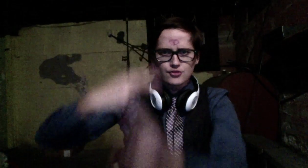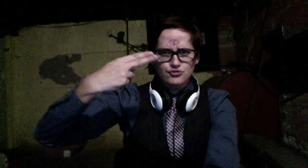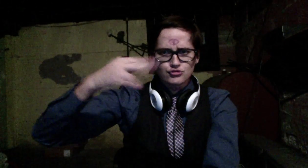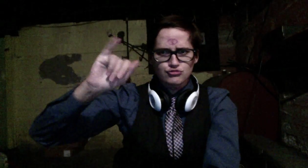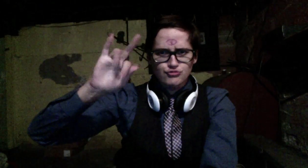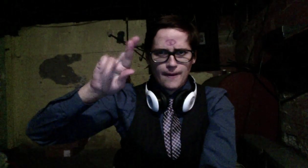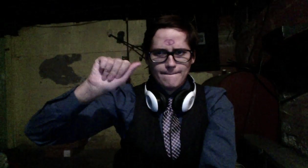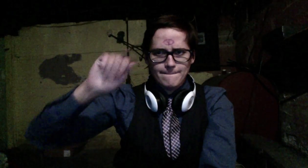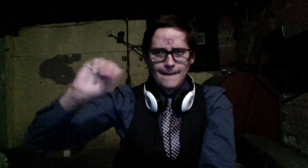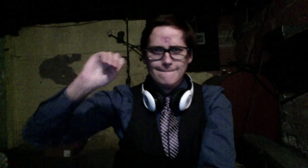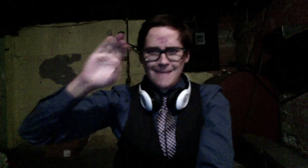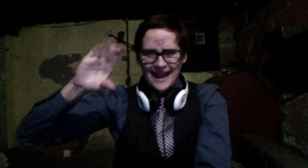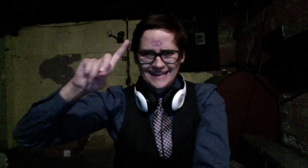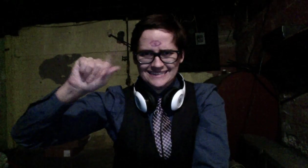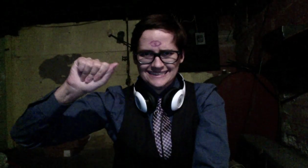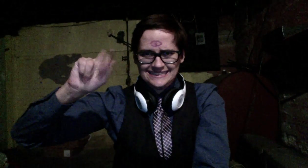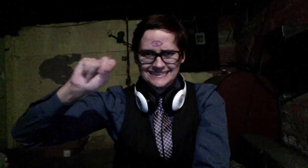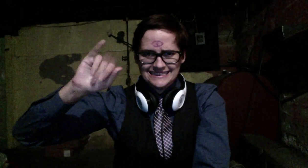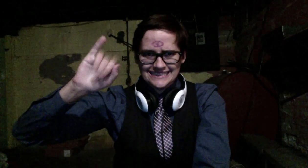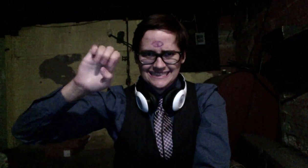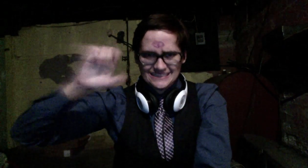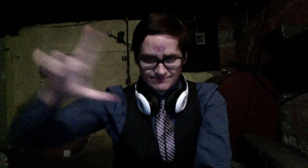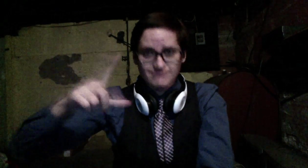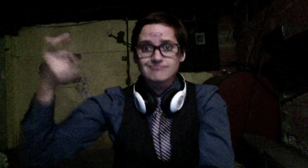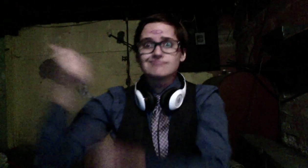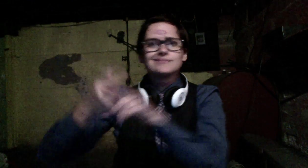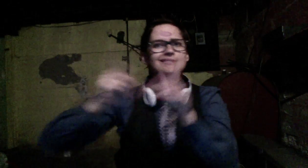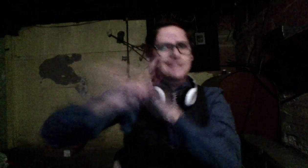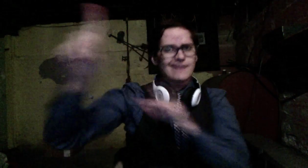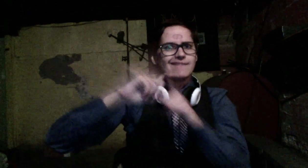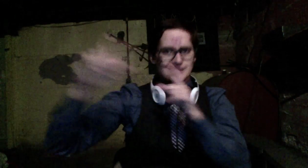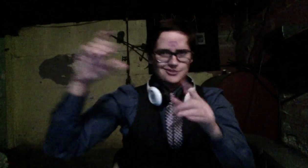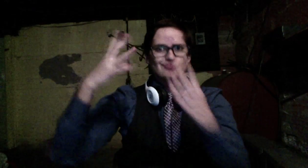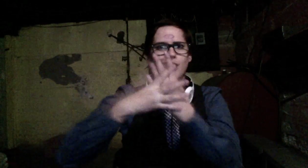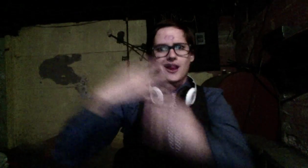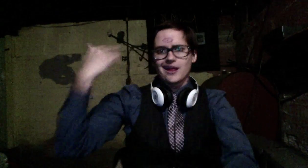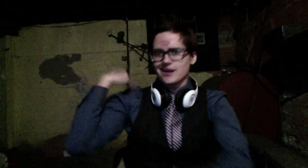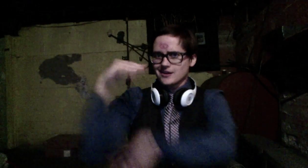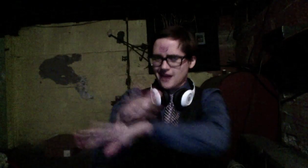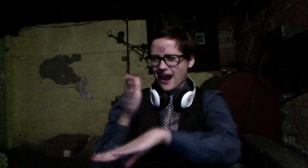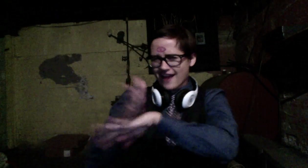H-I-R-A-M M-C-D-A-N-I-E-L-S HIMSELF ESCAPE FROM JAIL LAST NIGHT AFTER HIS